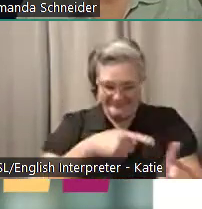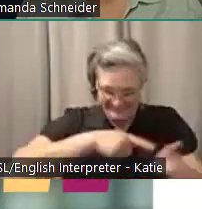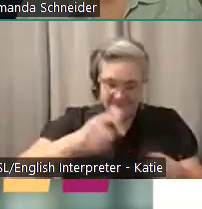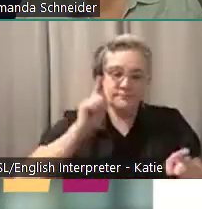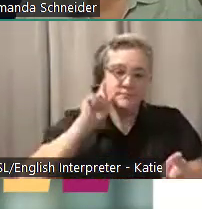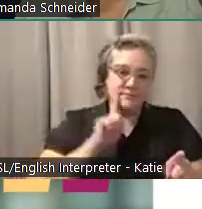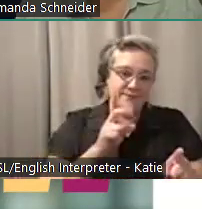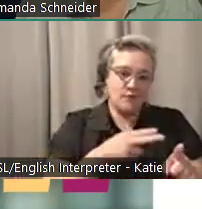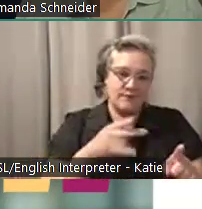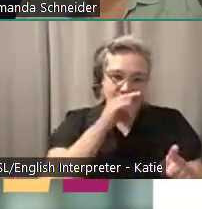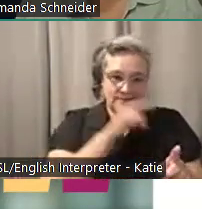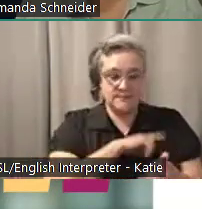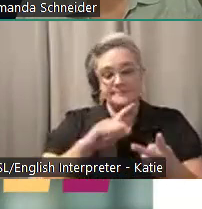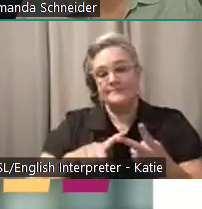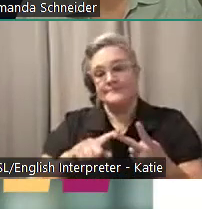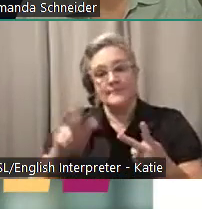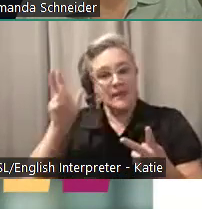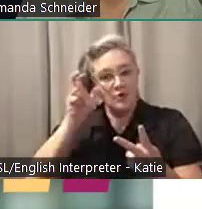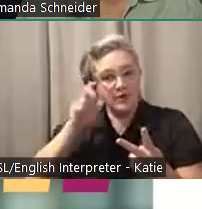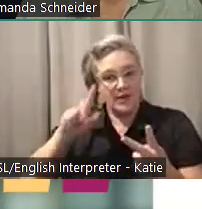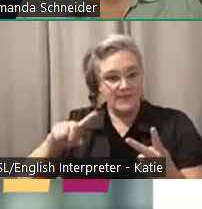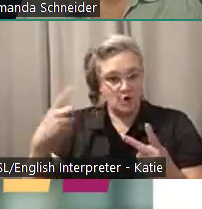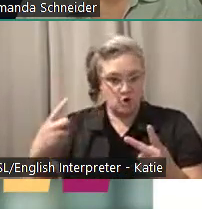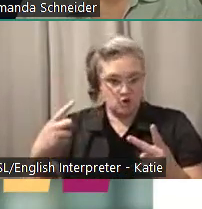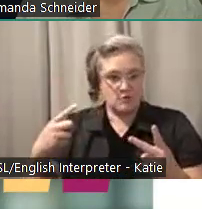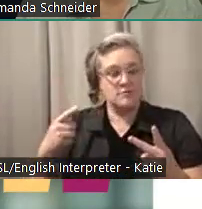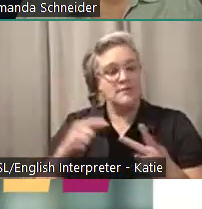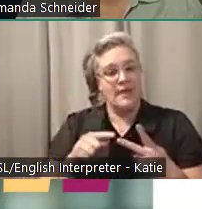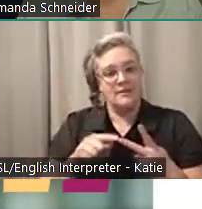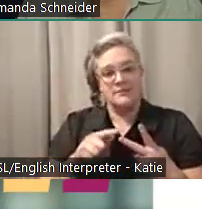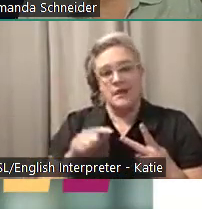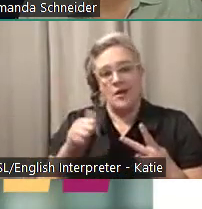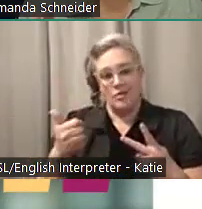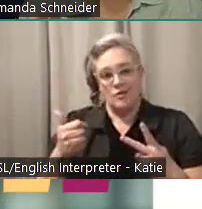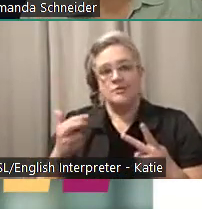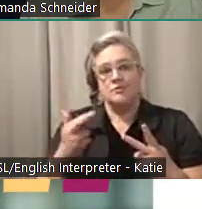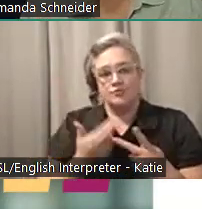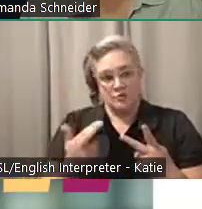And also hearing first is another resource, um, that you can use that has